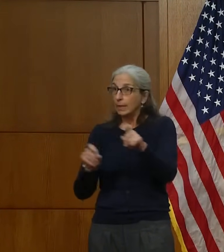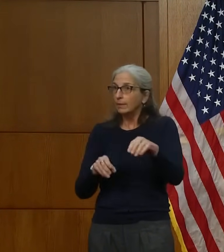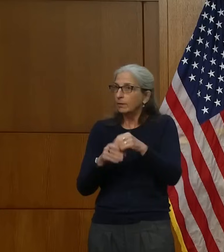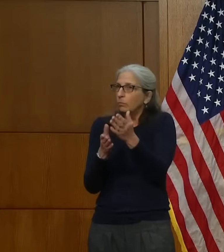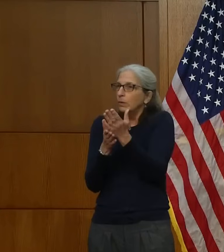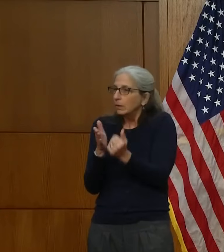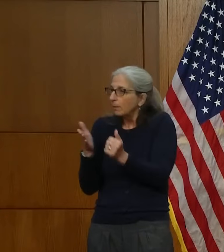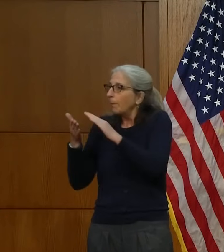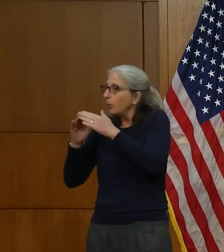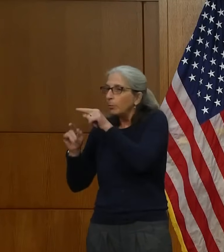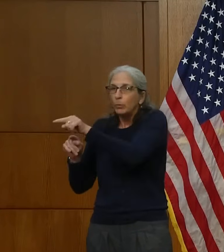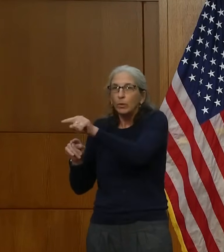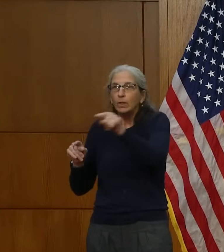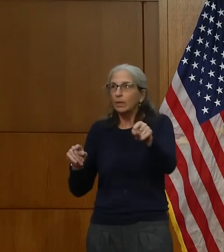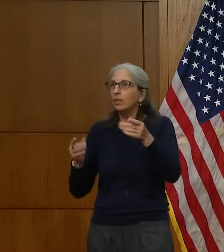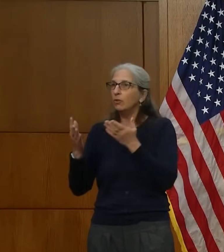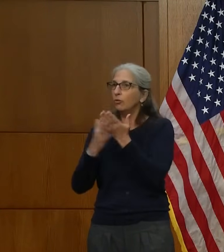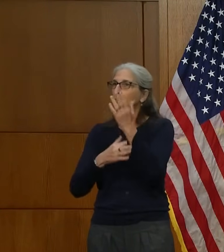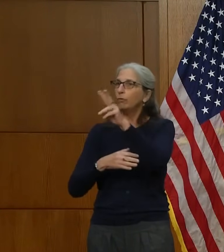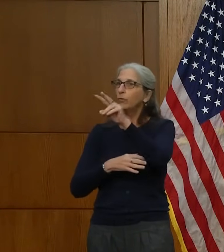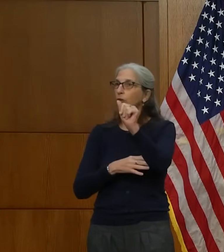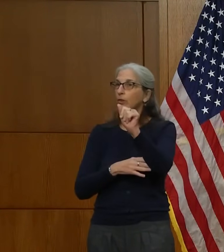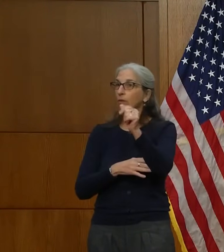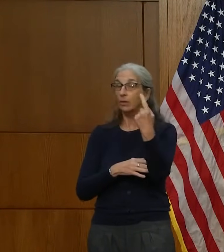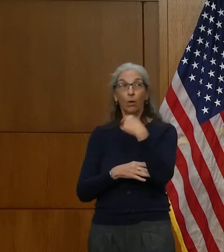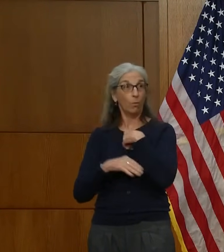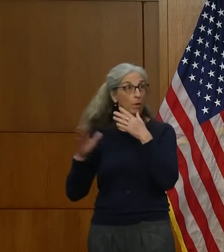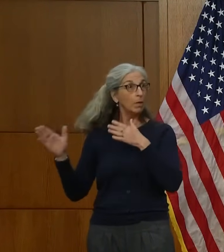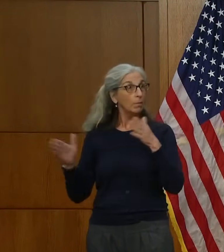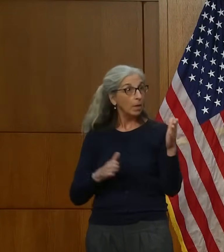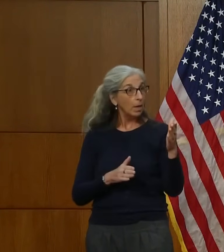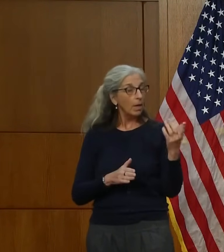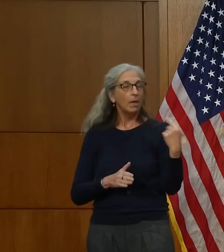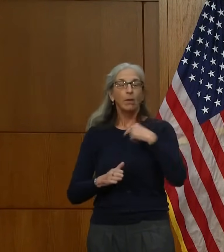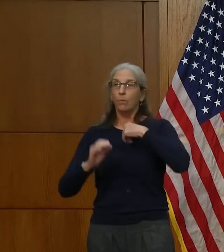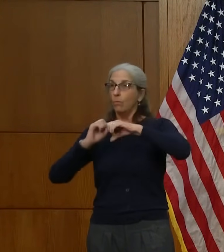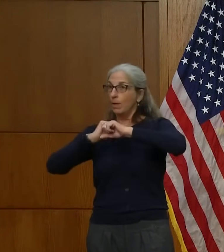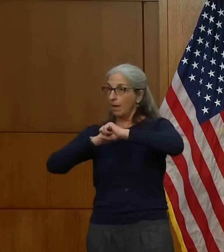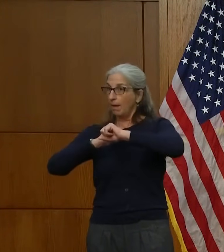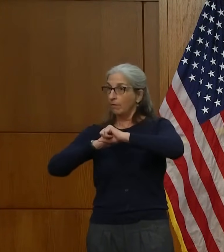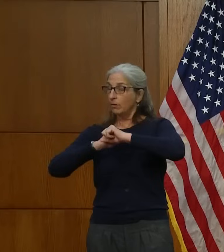SAME CONCERNS AND CHALLENGES WITH TESTING IN SOME OF OUR